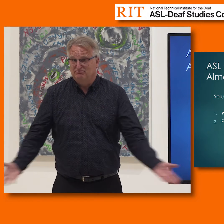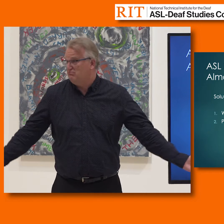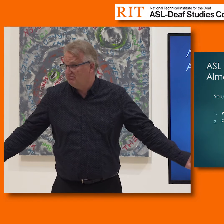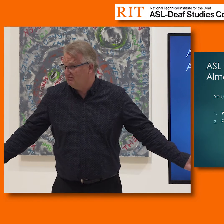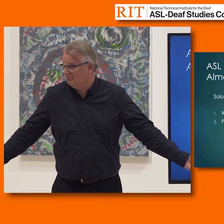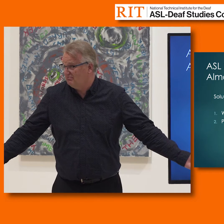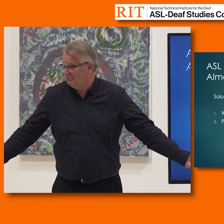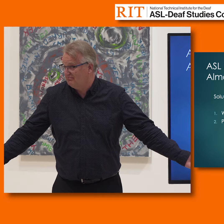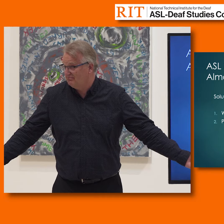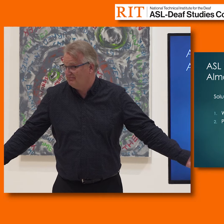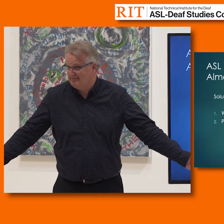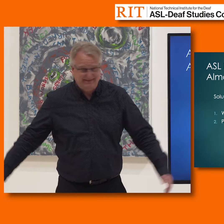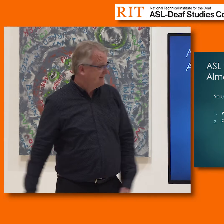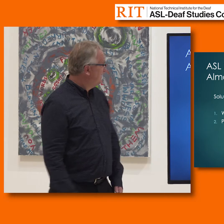an impossible task that they're facing.